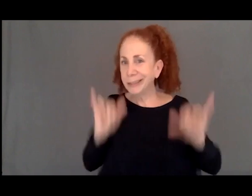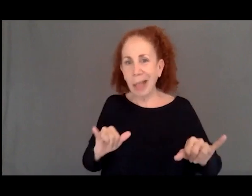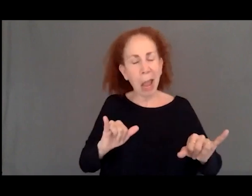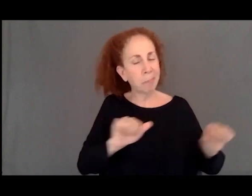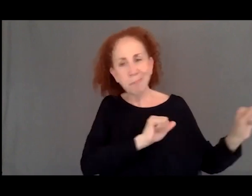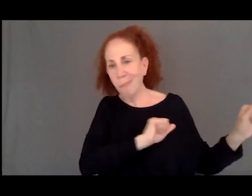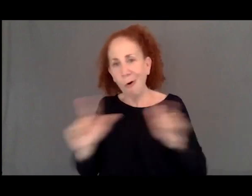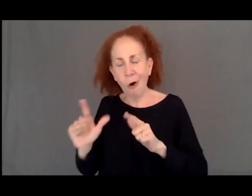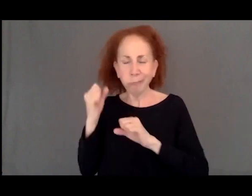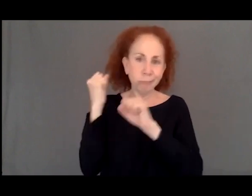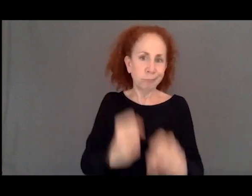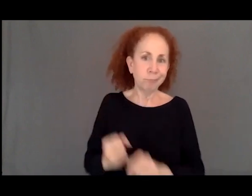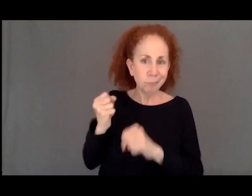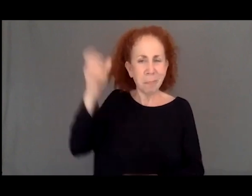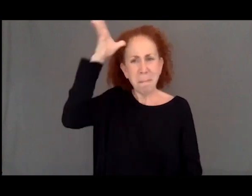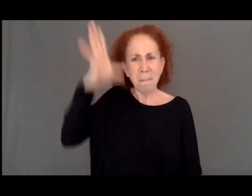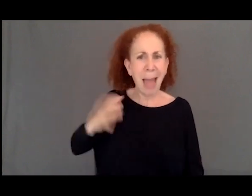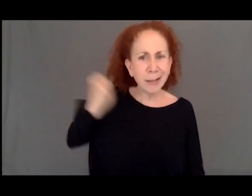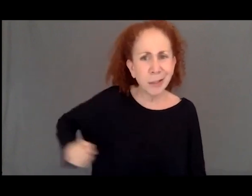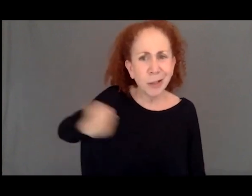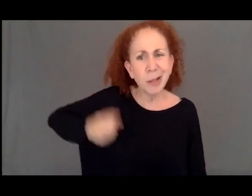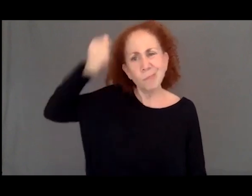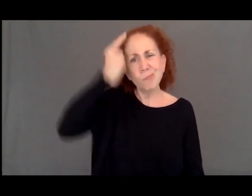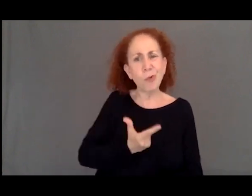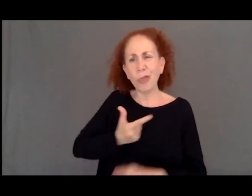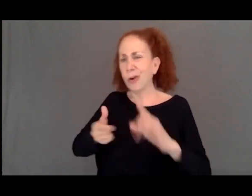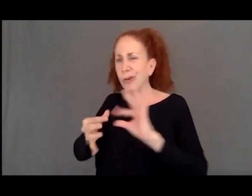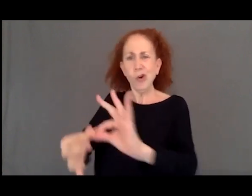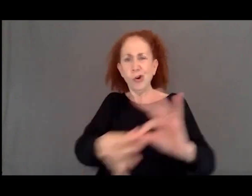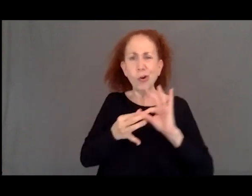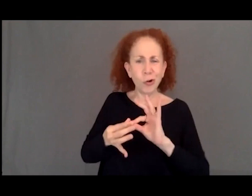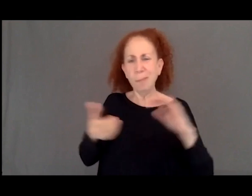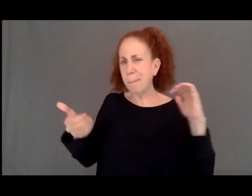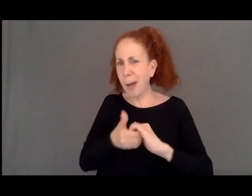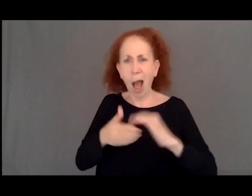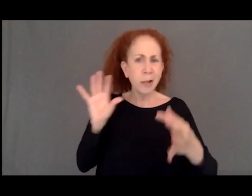this hyper-masculine fraternal brotherhood. And these manly bonds are more important